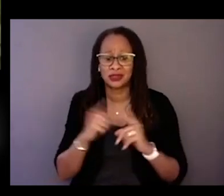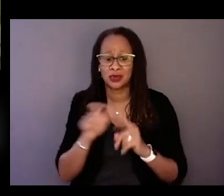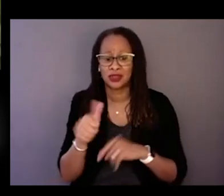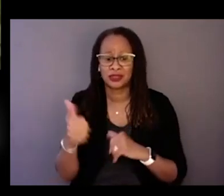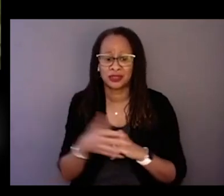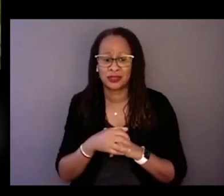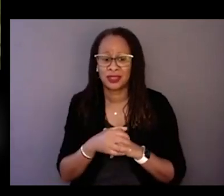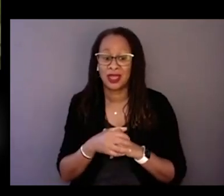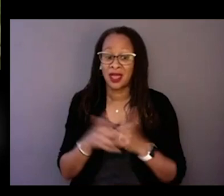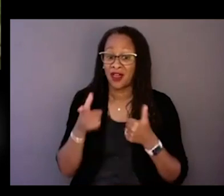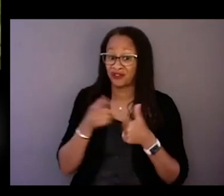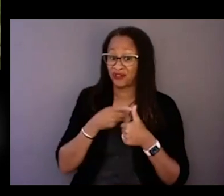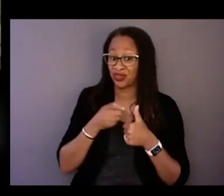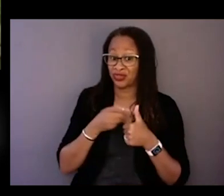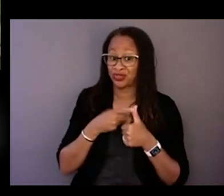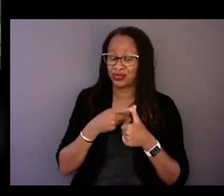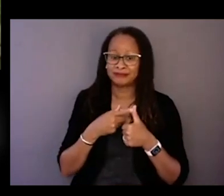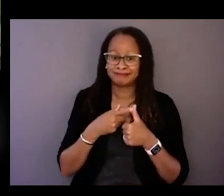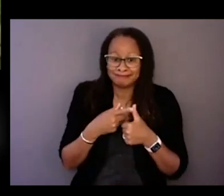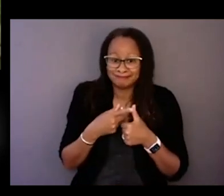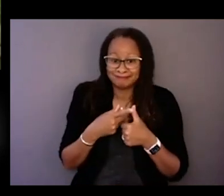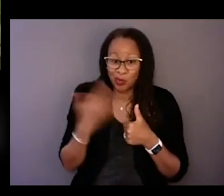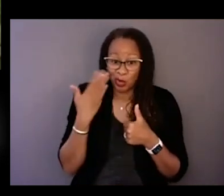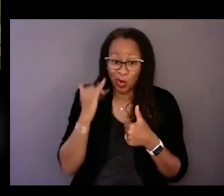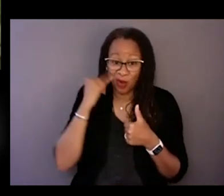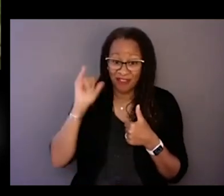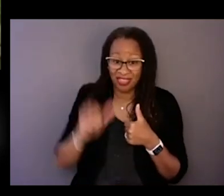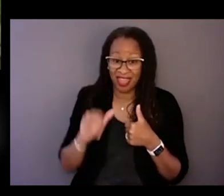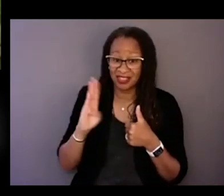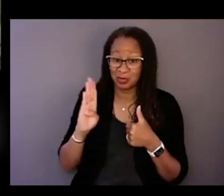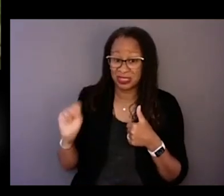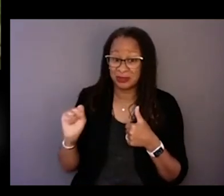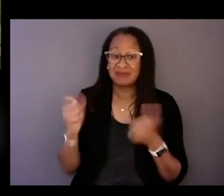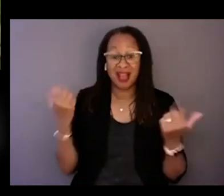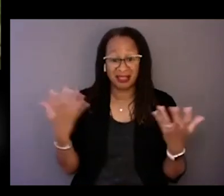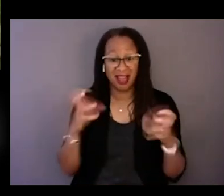So, first of all, we don't know if it's her. A lot of media have covered this